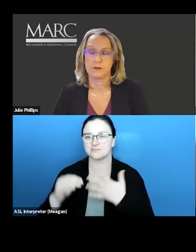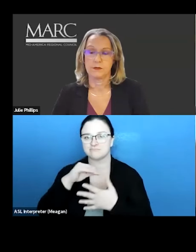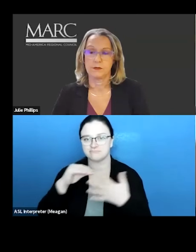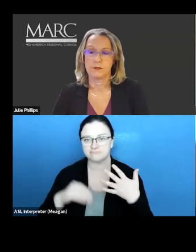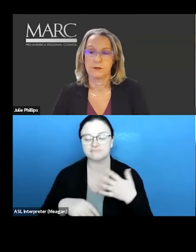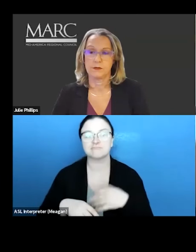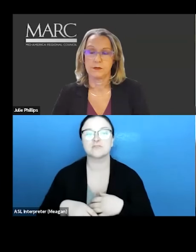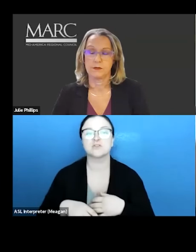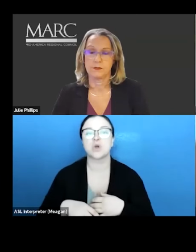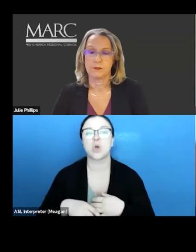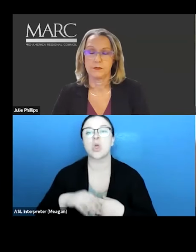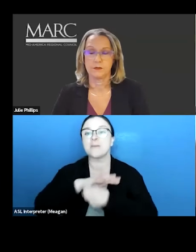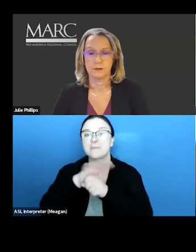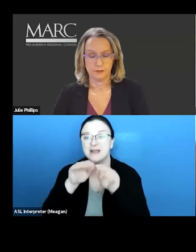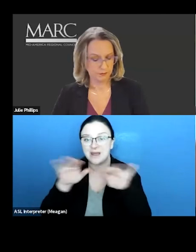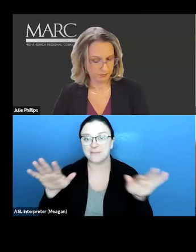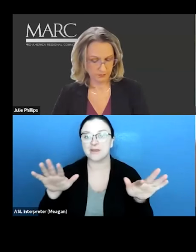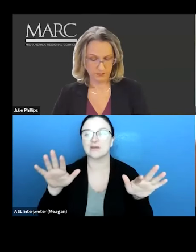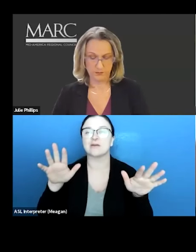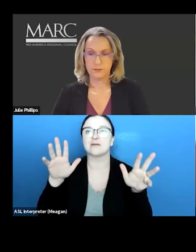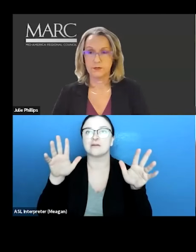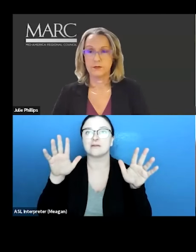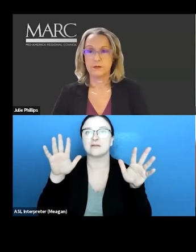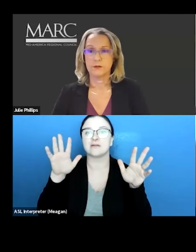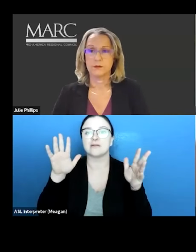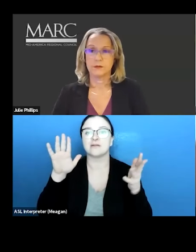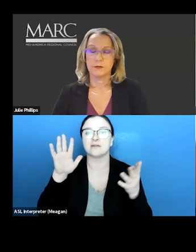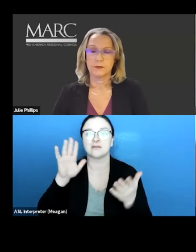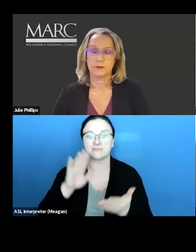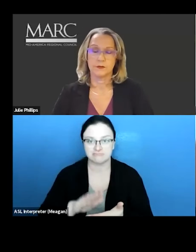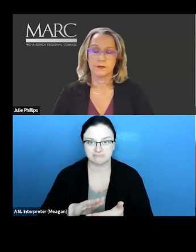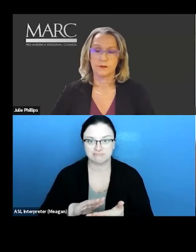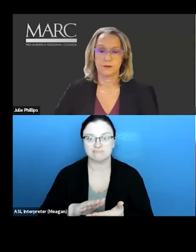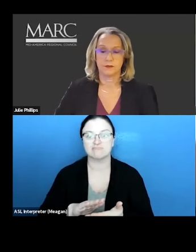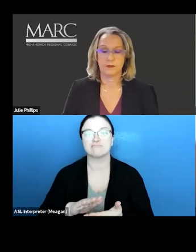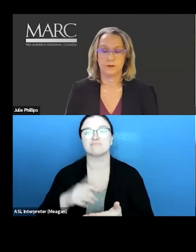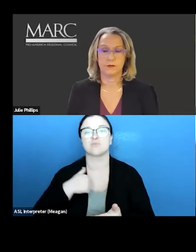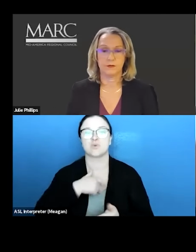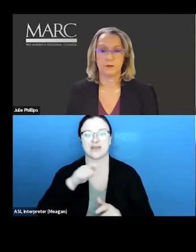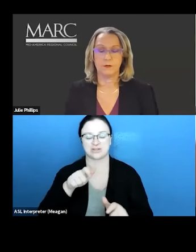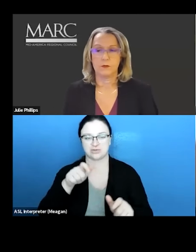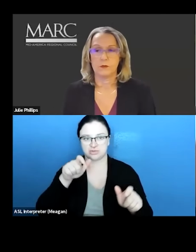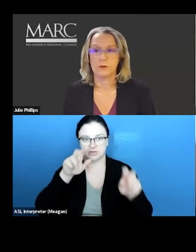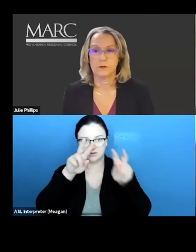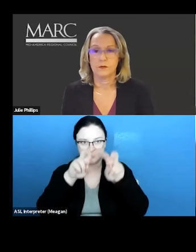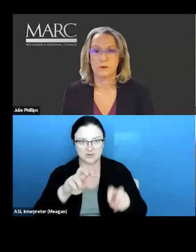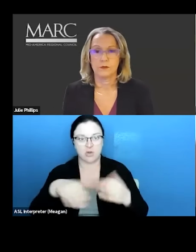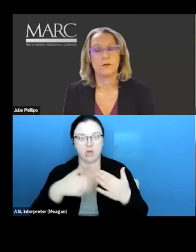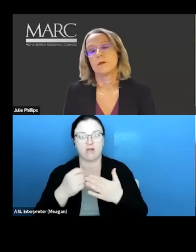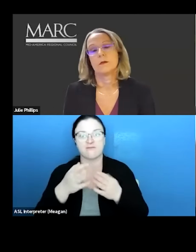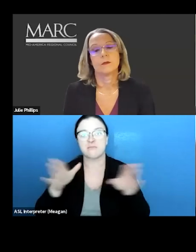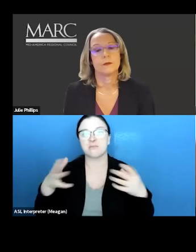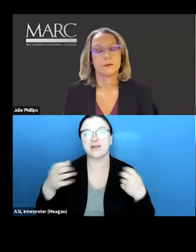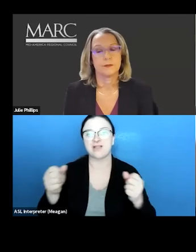and we had to unwind all the public health emergency protocols, we worked closely with our mobile crisis providers